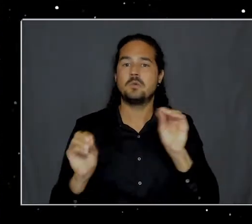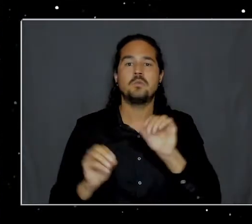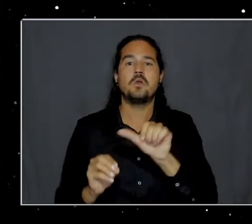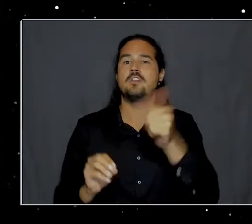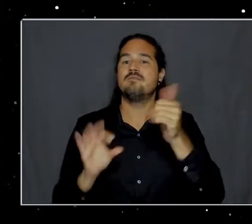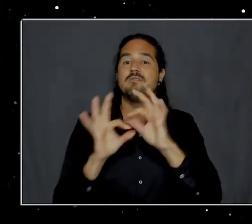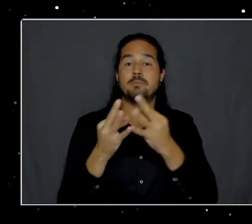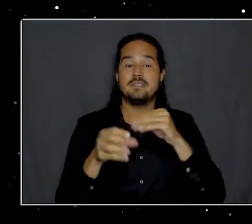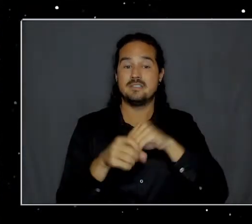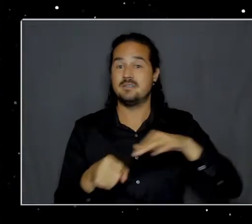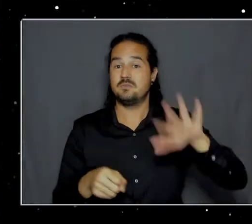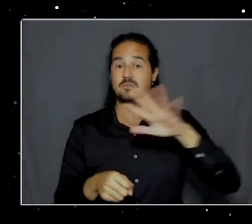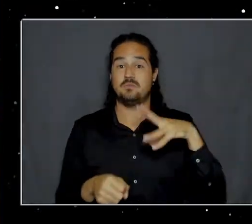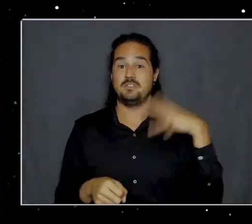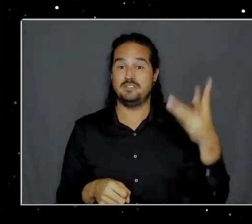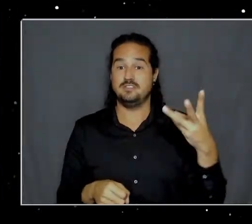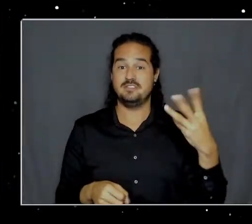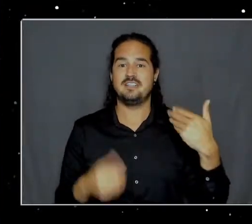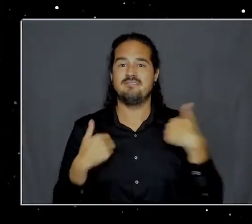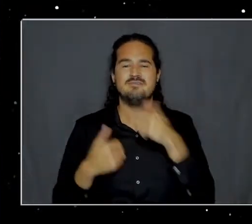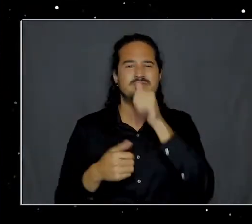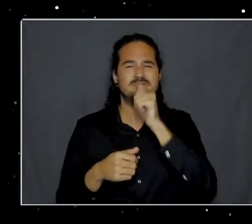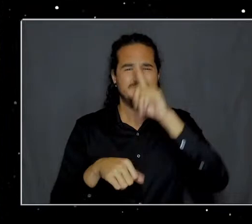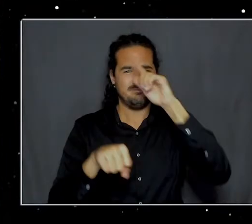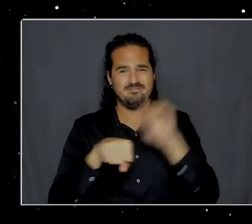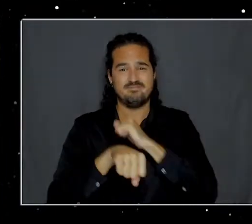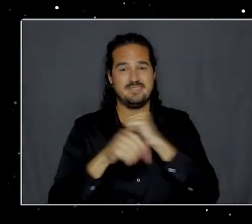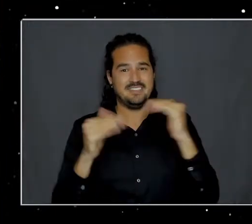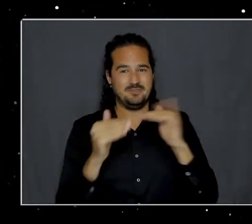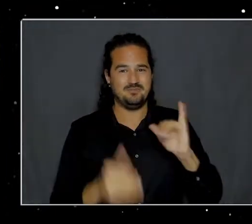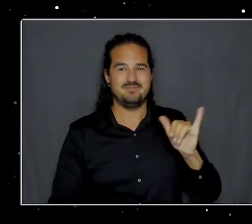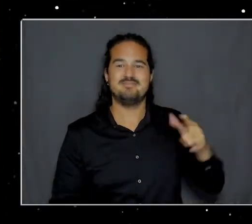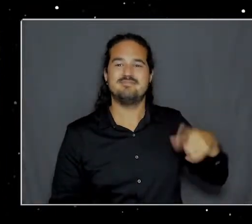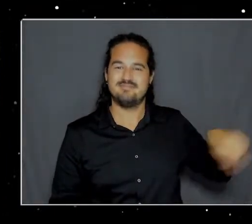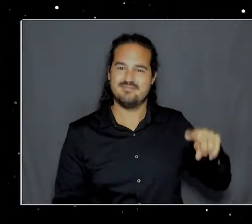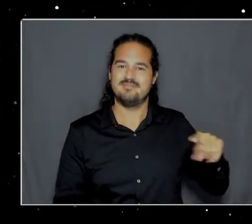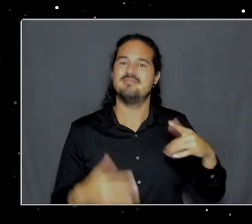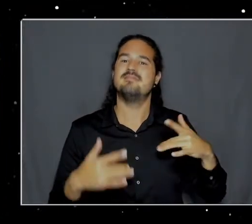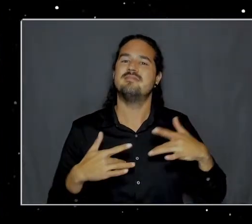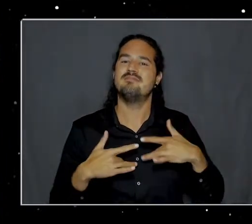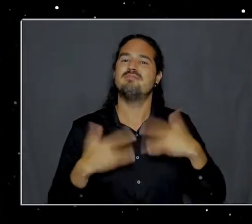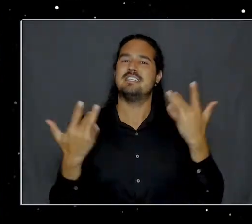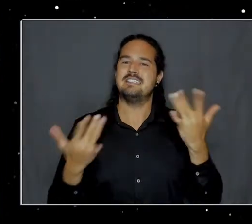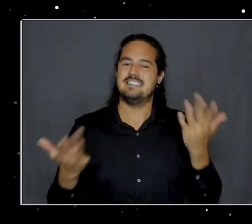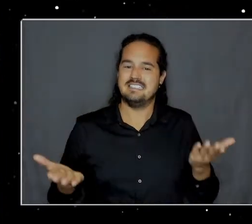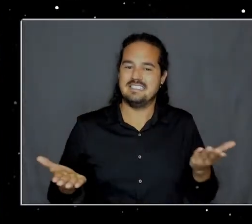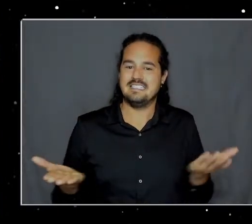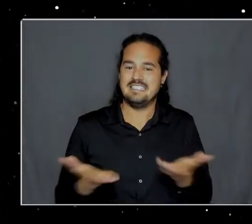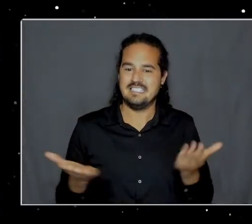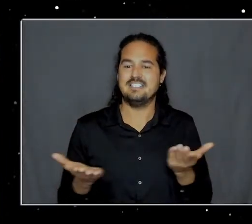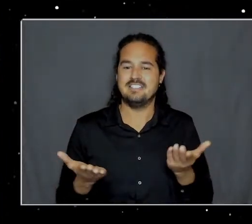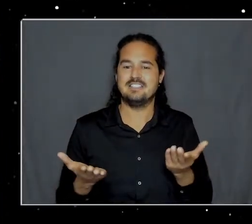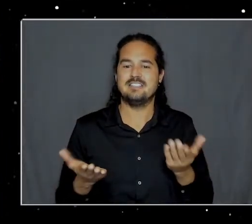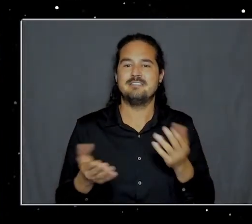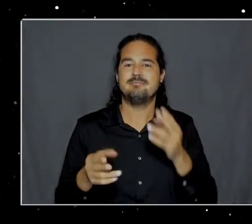FAMILY IN WASHINGTON HAS TO SUFFER THE WAY THAT THEY HAVE. WE'RE THRILLED TO BE ABLE TO PRESENT THIS AWARD TO THE